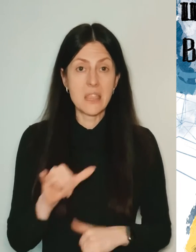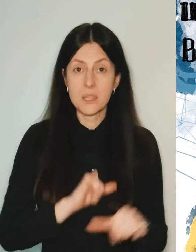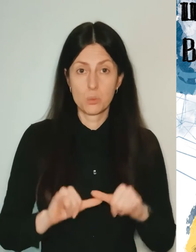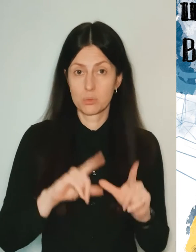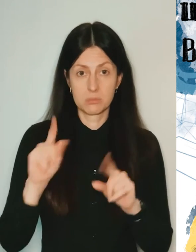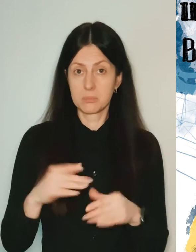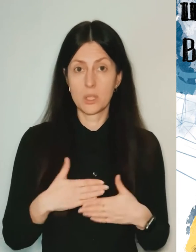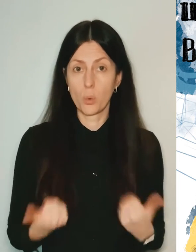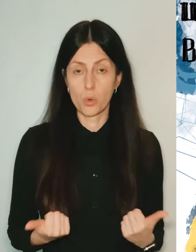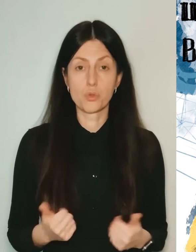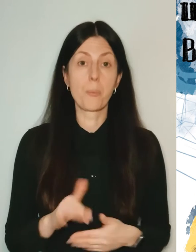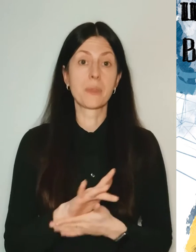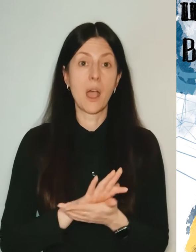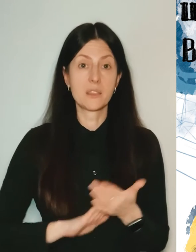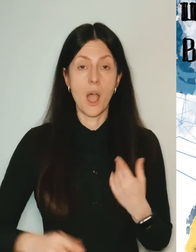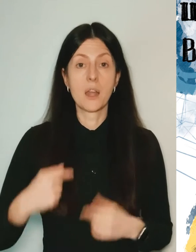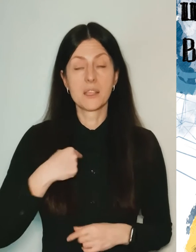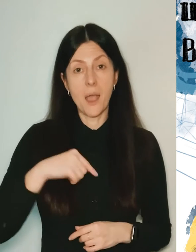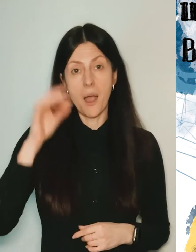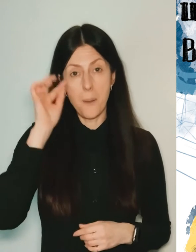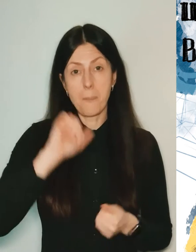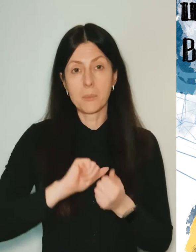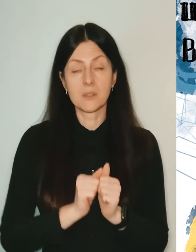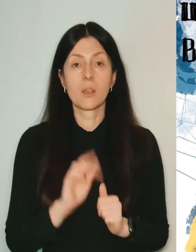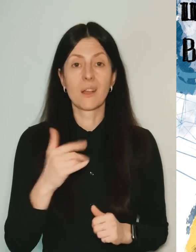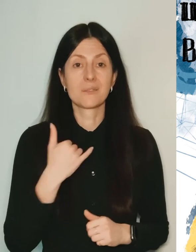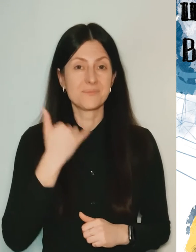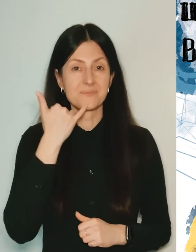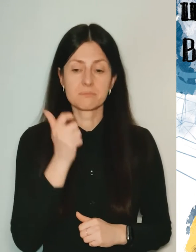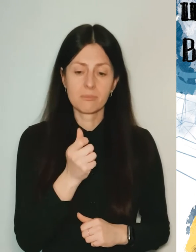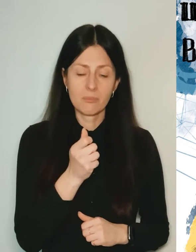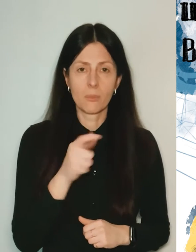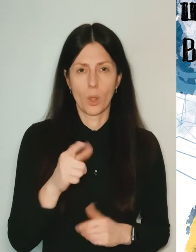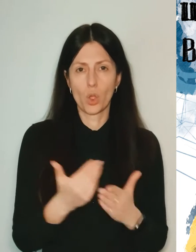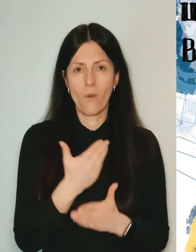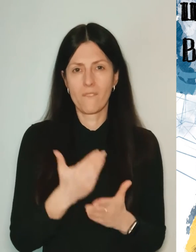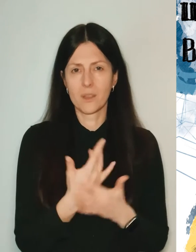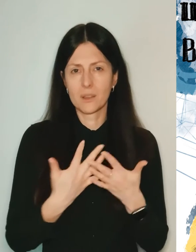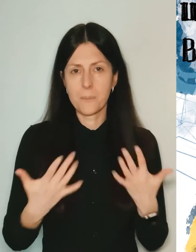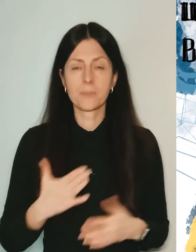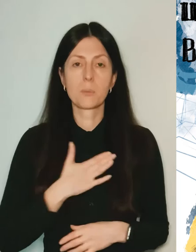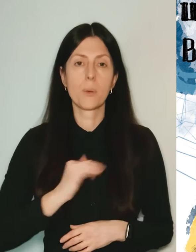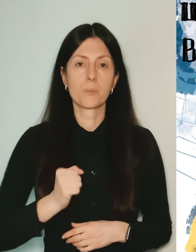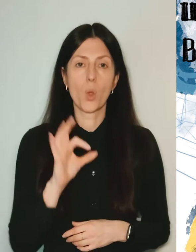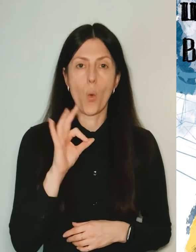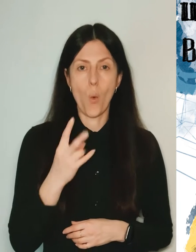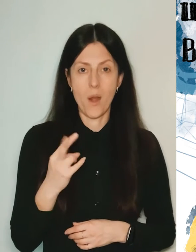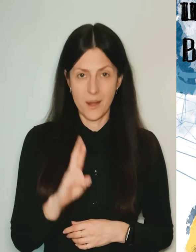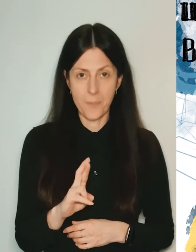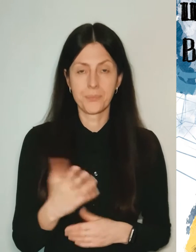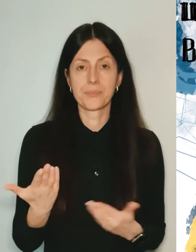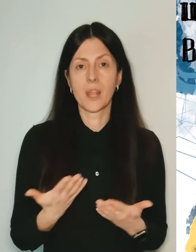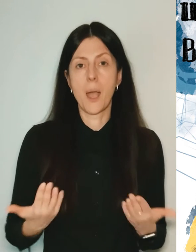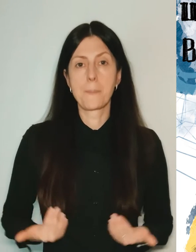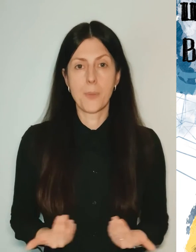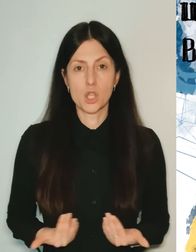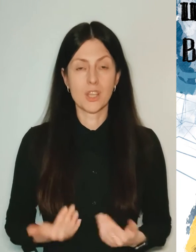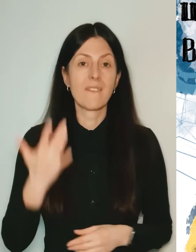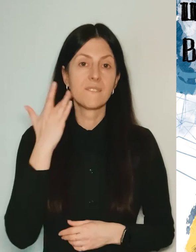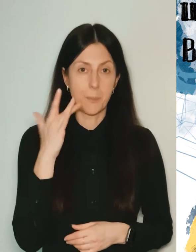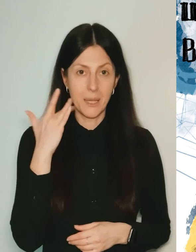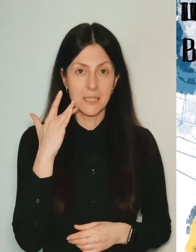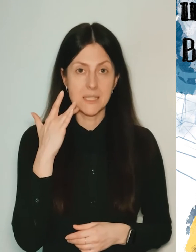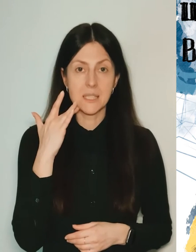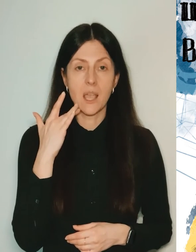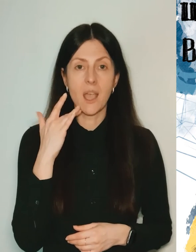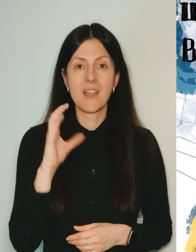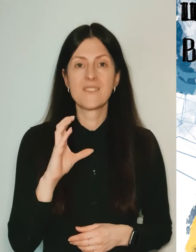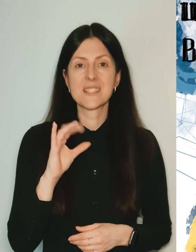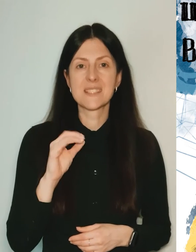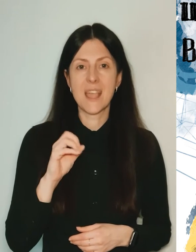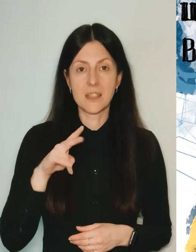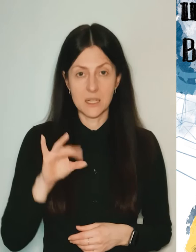Then I remember opening various news on the phone, and my friend Olya, who lives in Seattle, the USA, wrote to me: